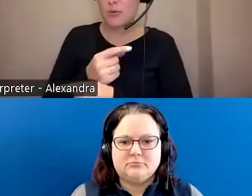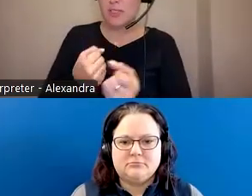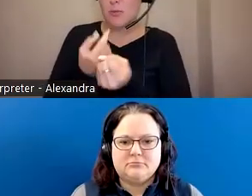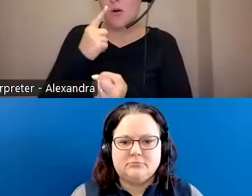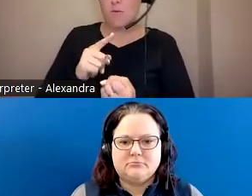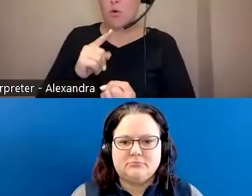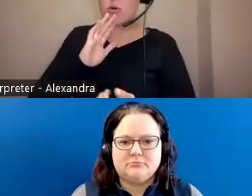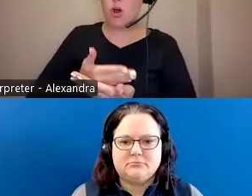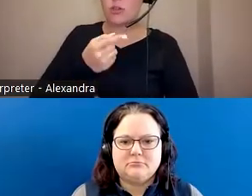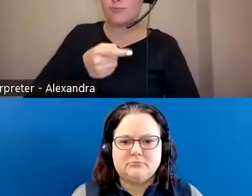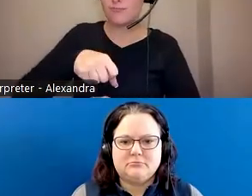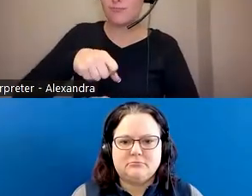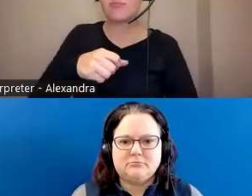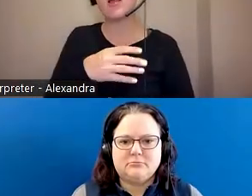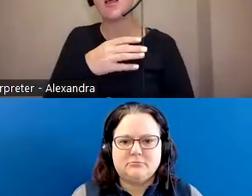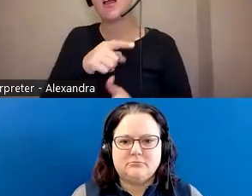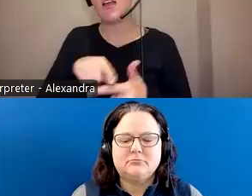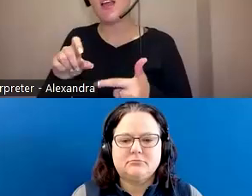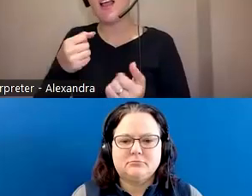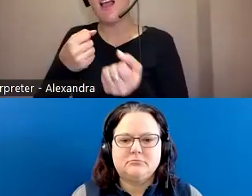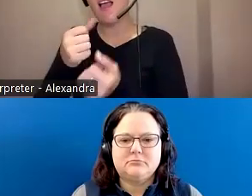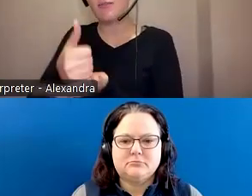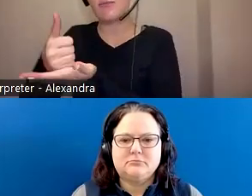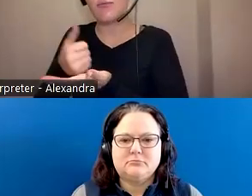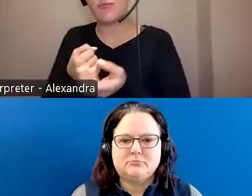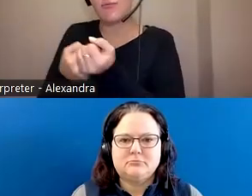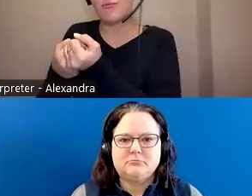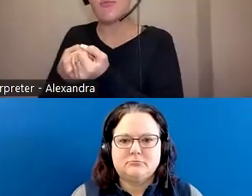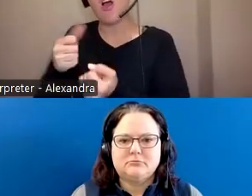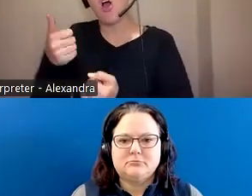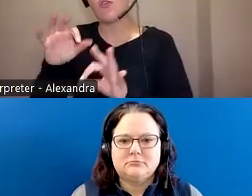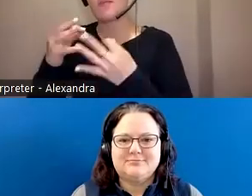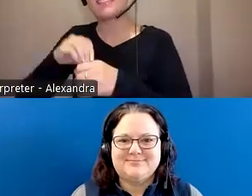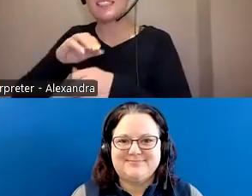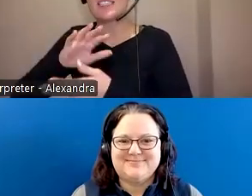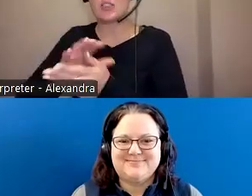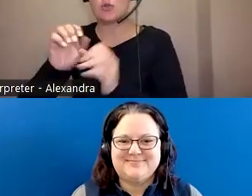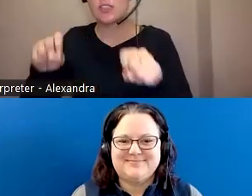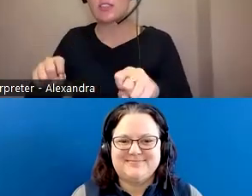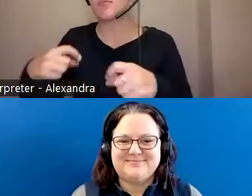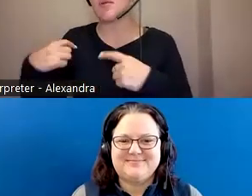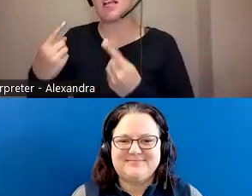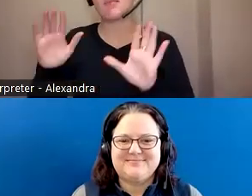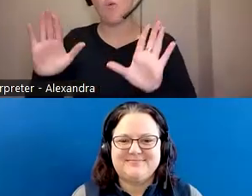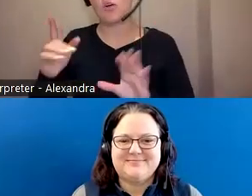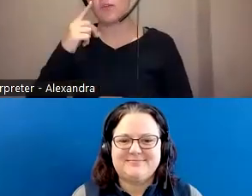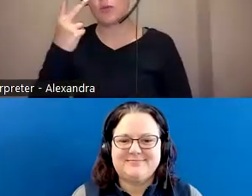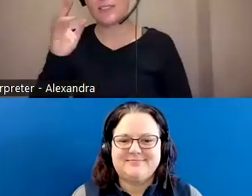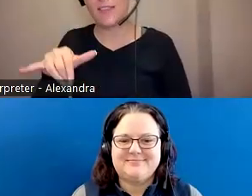other families within this um, the school system has been wonderful to see. So, yeah.